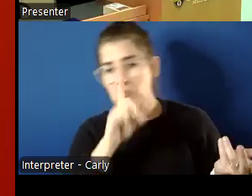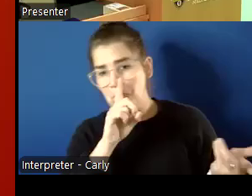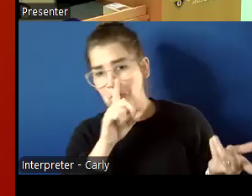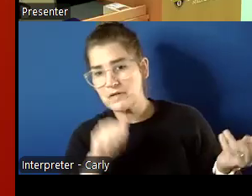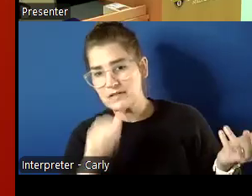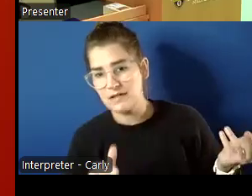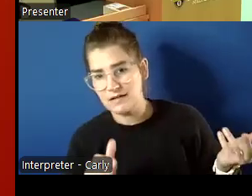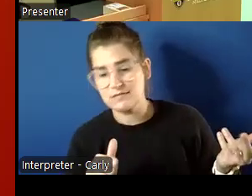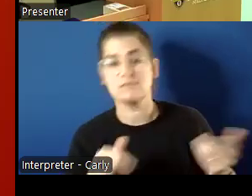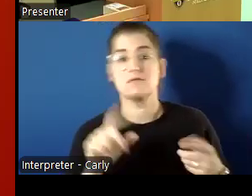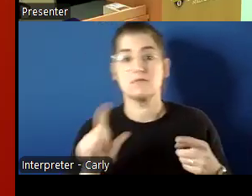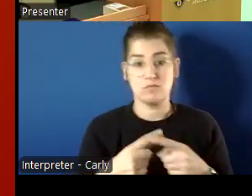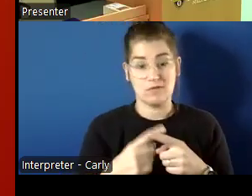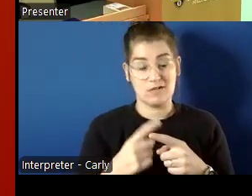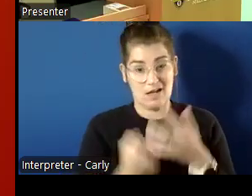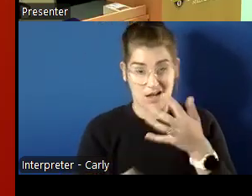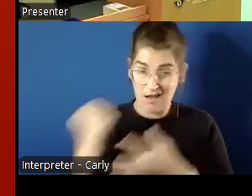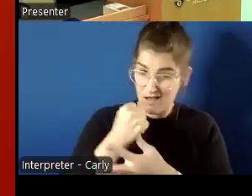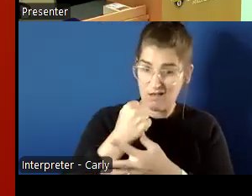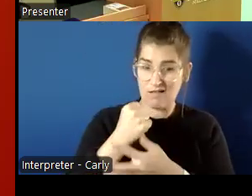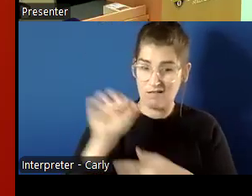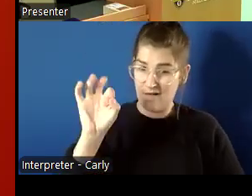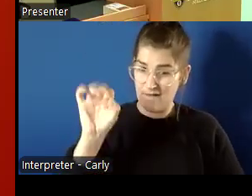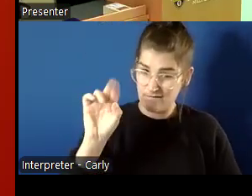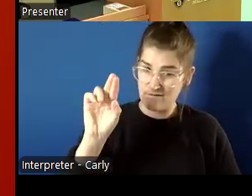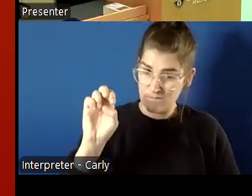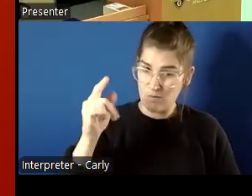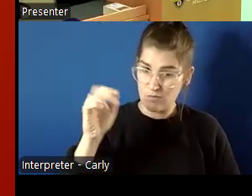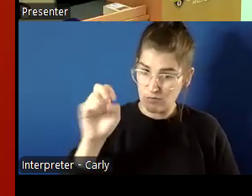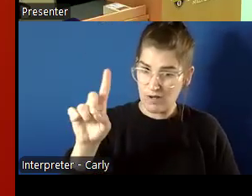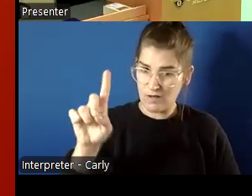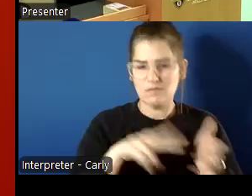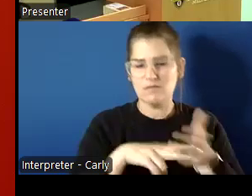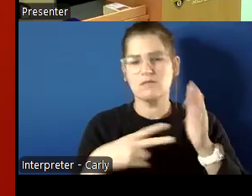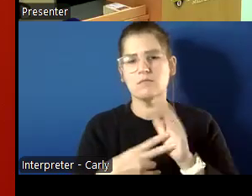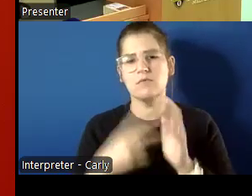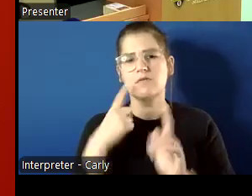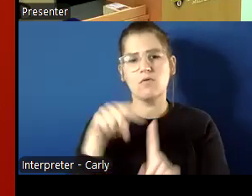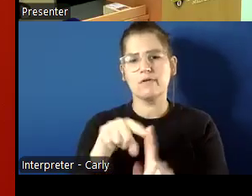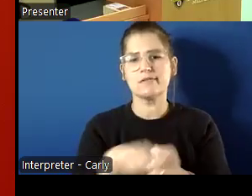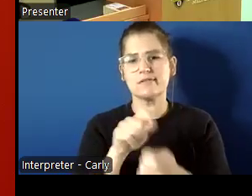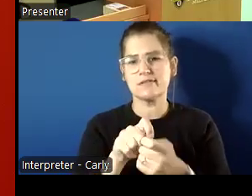as foreground, I'm suggesting here that culture then for a particular case becomes central and